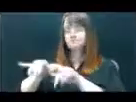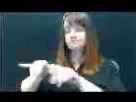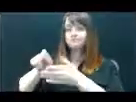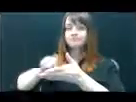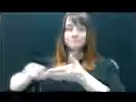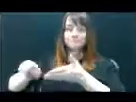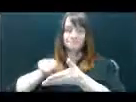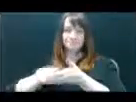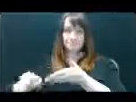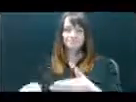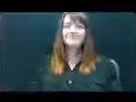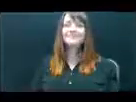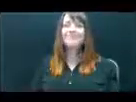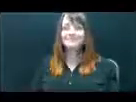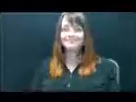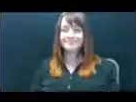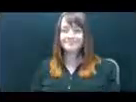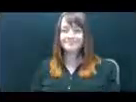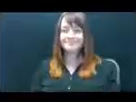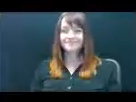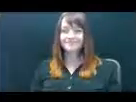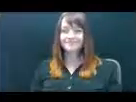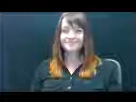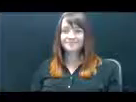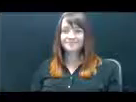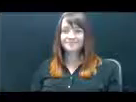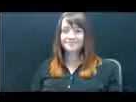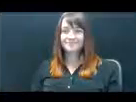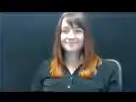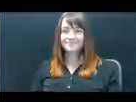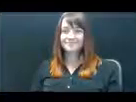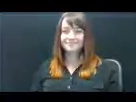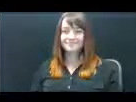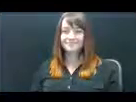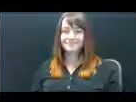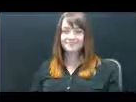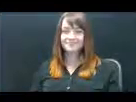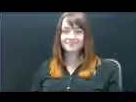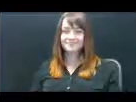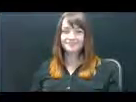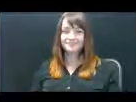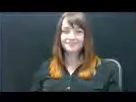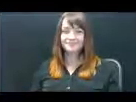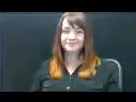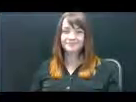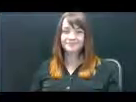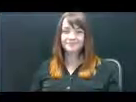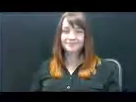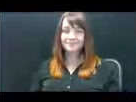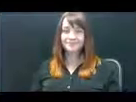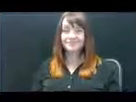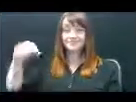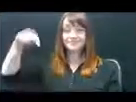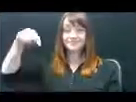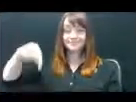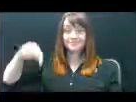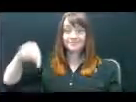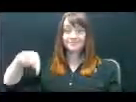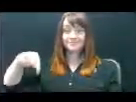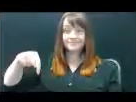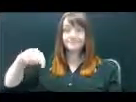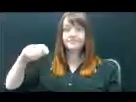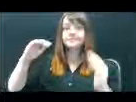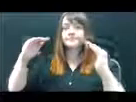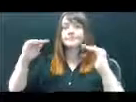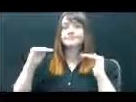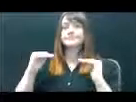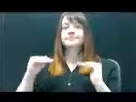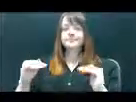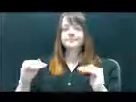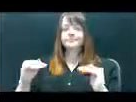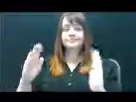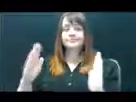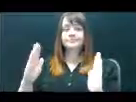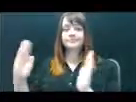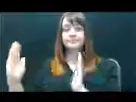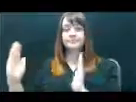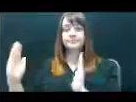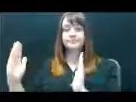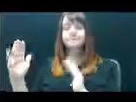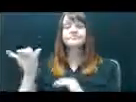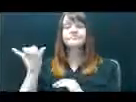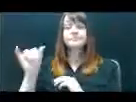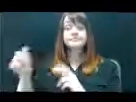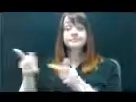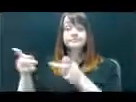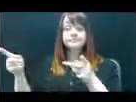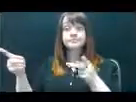Use the down arrow key to move to the next field to complete. This field, which is highlighted